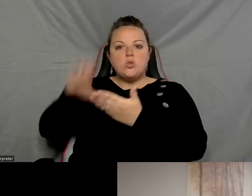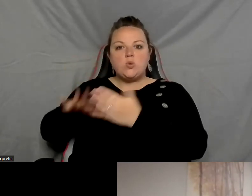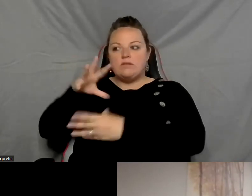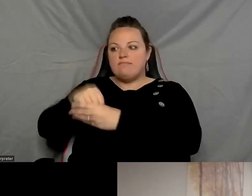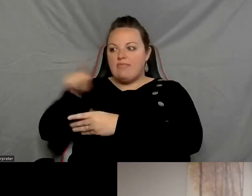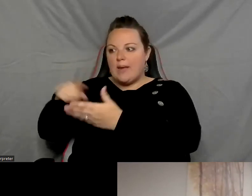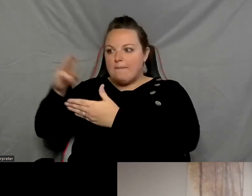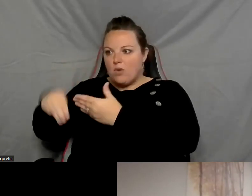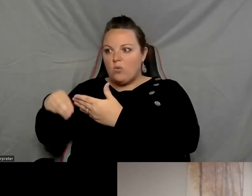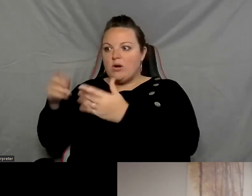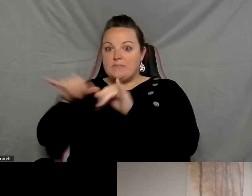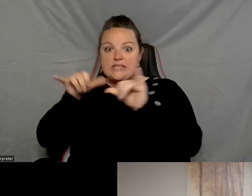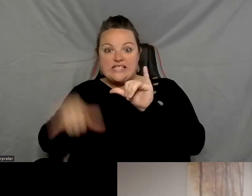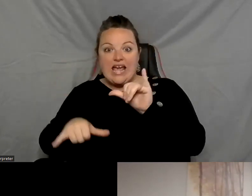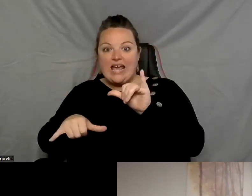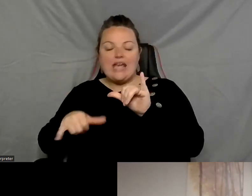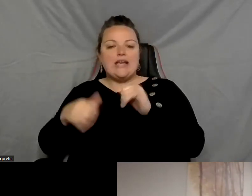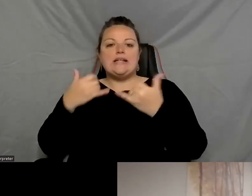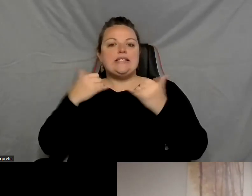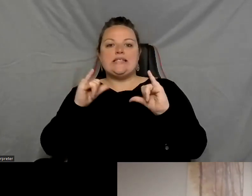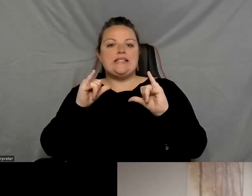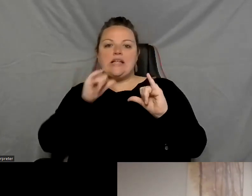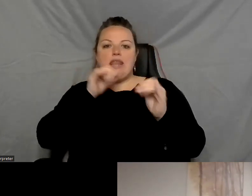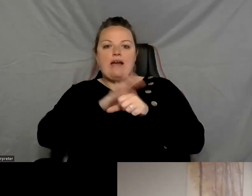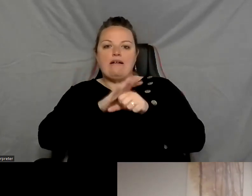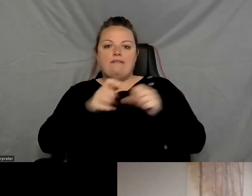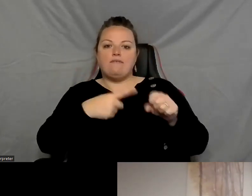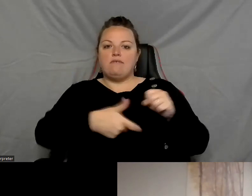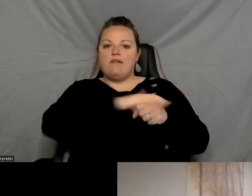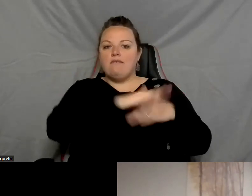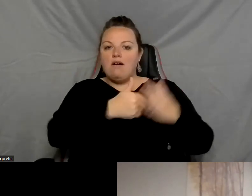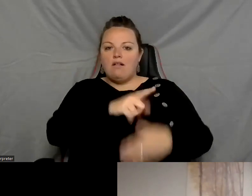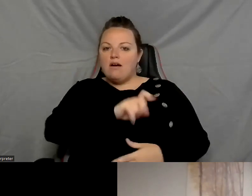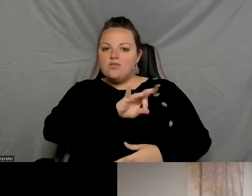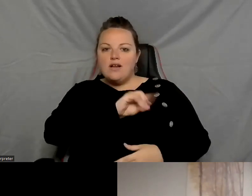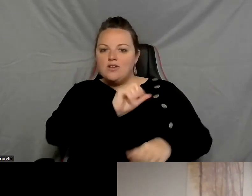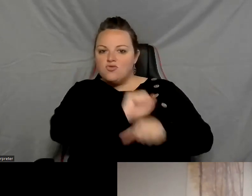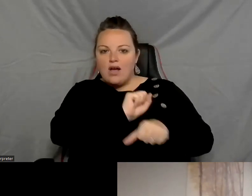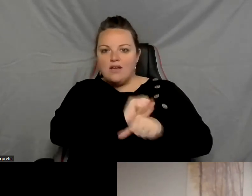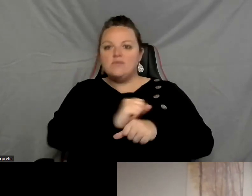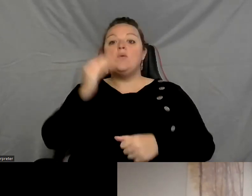all of the need we have in the state and we know that people don't always stay in Vermont.